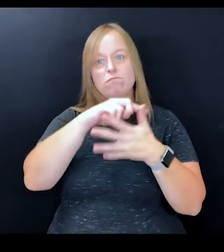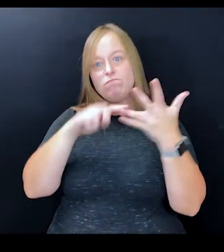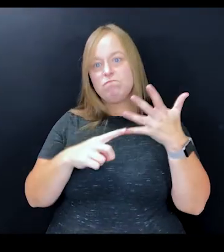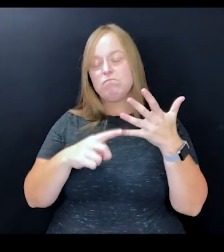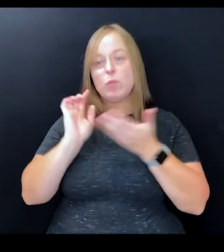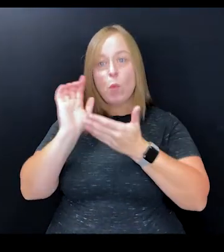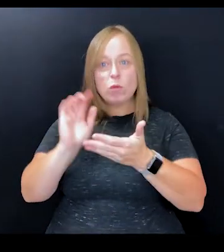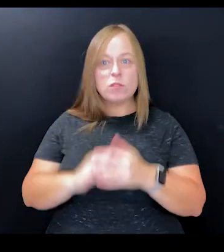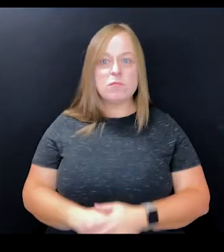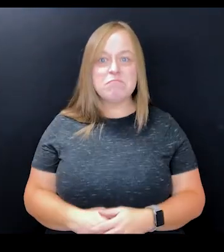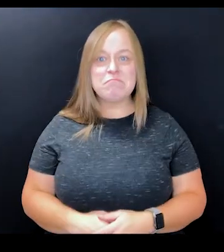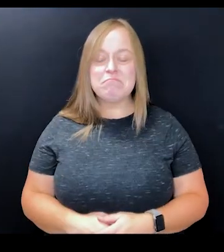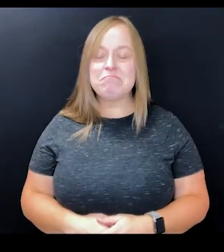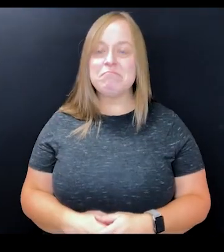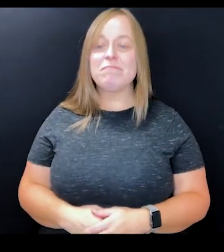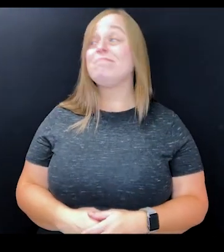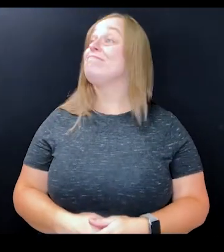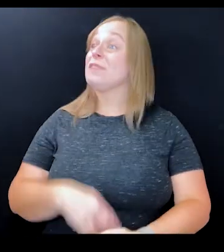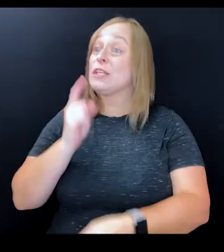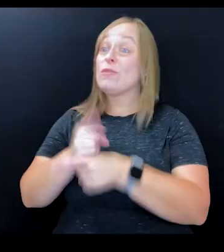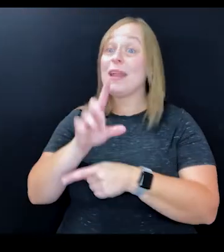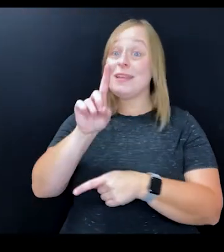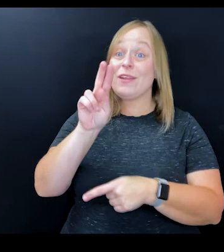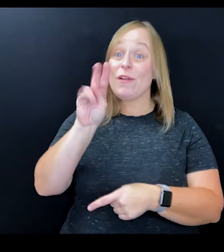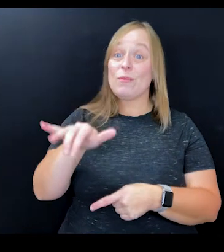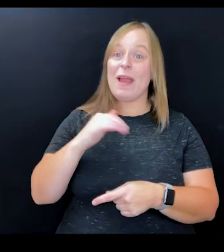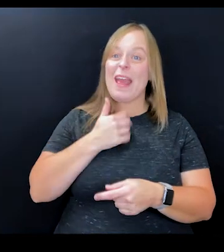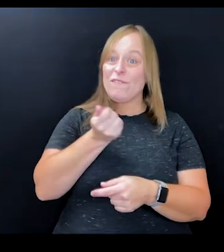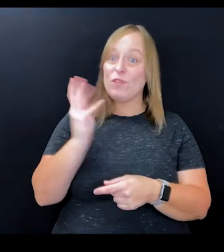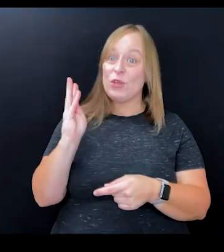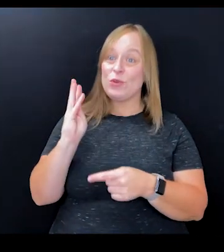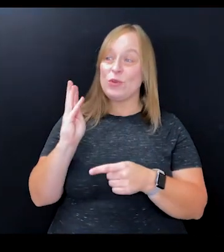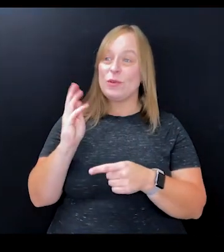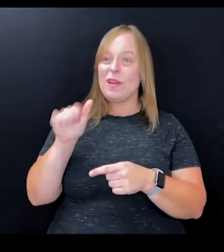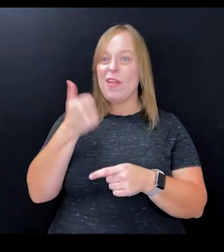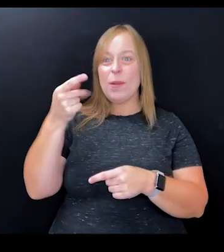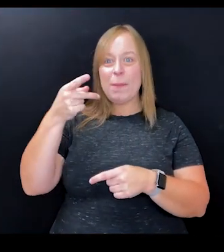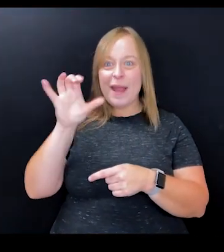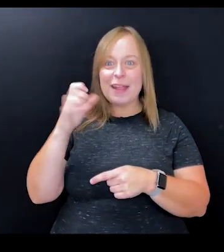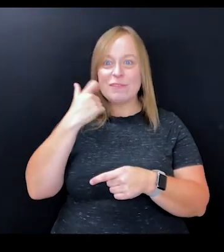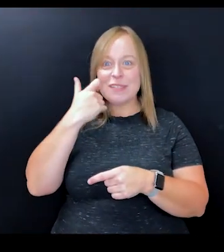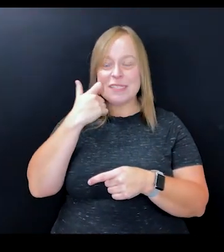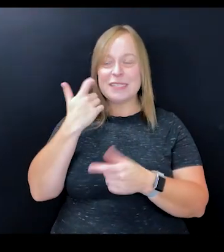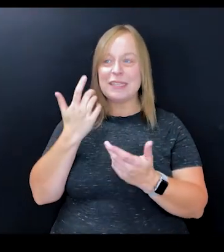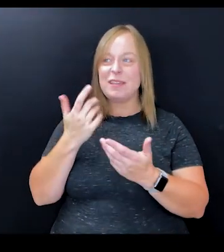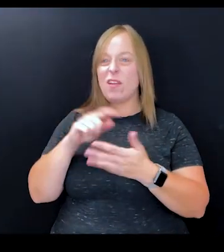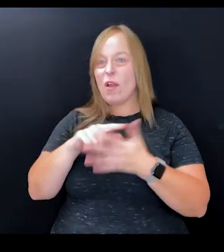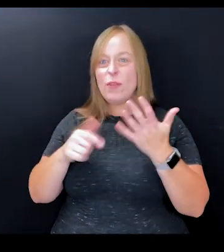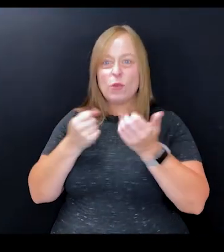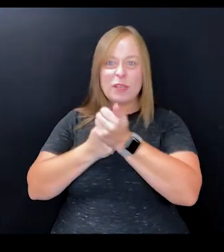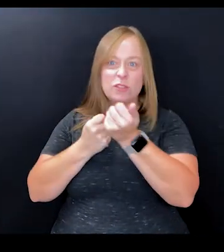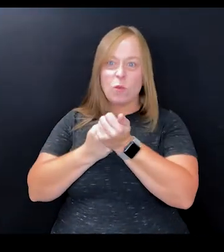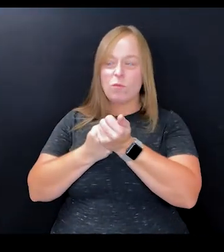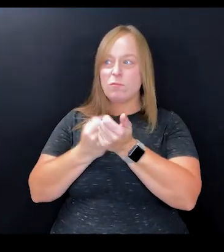about these proposals. [Katrin] That's right, DRNY has had a couple of other podcasts as well as some other resources we have